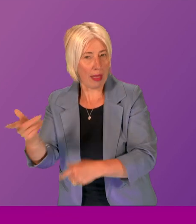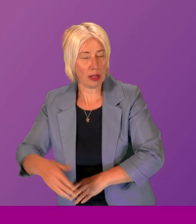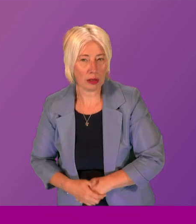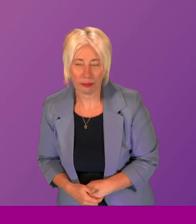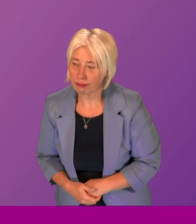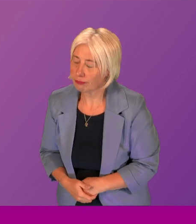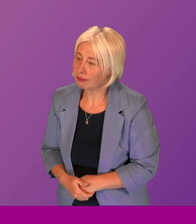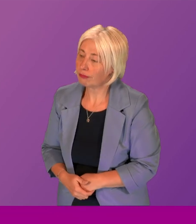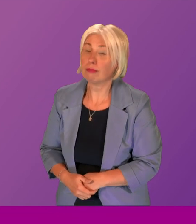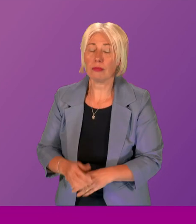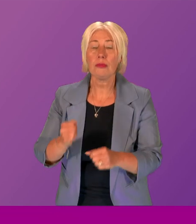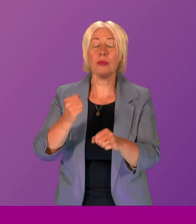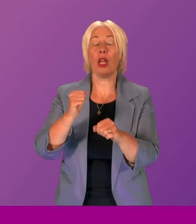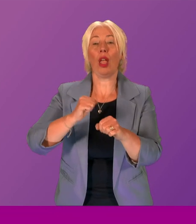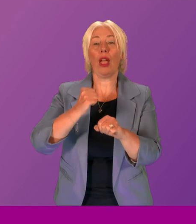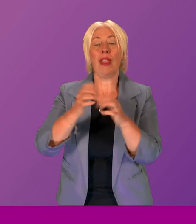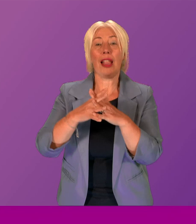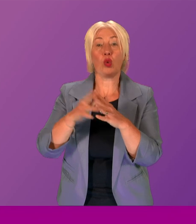The Glasgow School of Art’s Mackintosh building is indeed one of the world’s